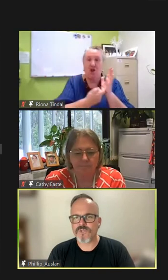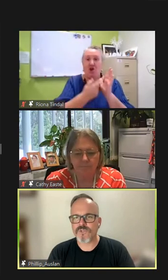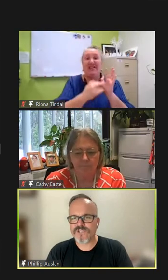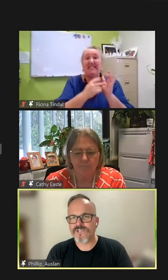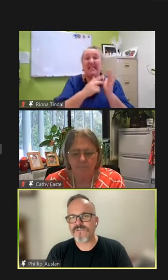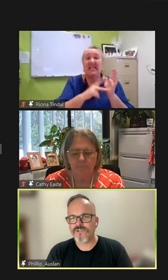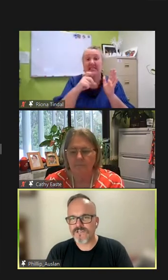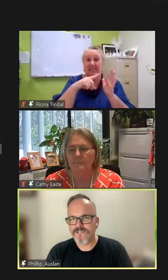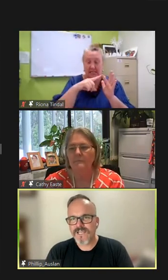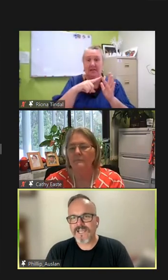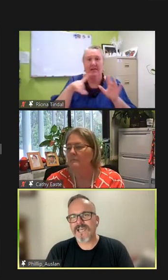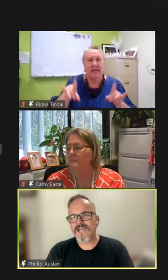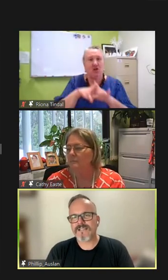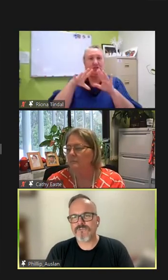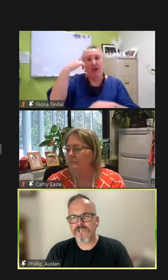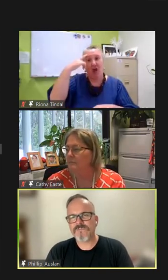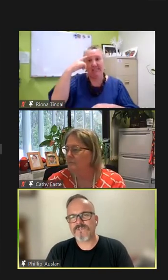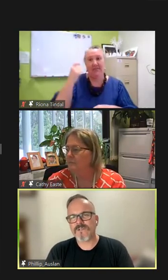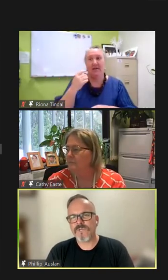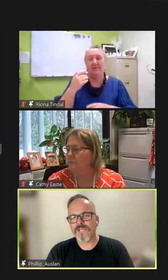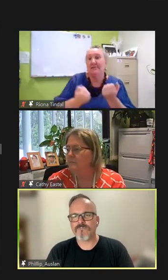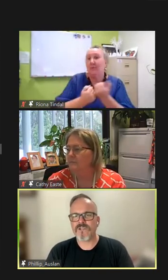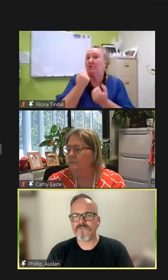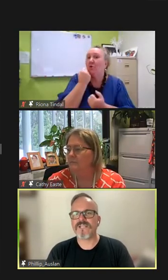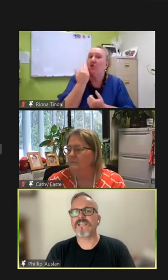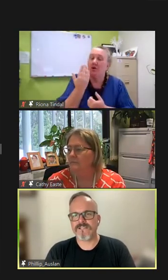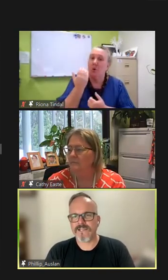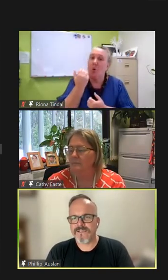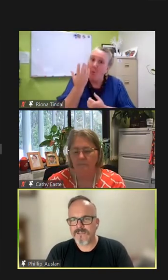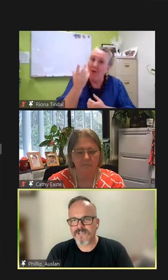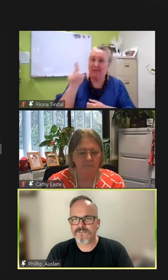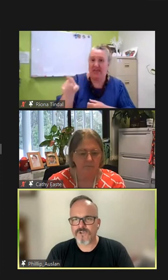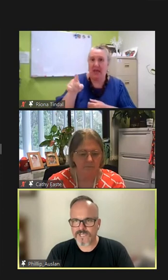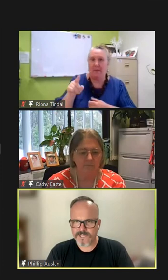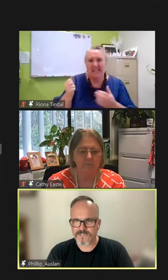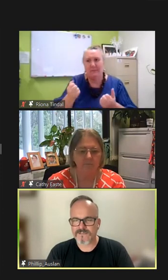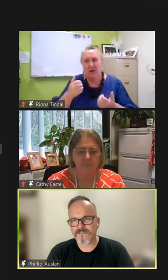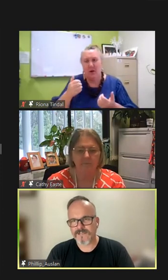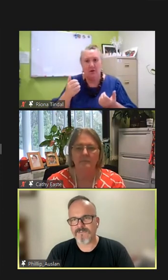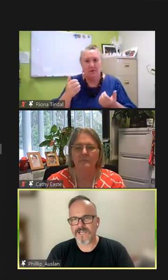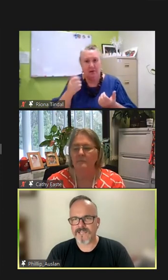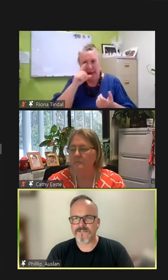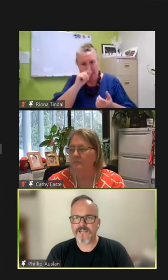situation in the future. Sometimes we need to be resilient and think about different ideas, and